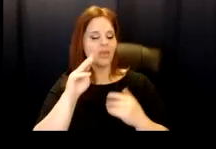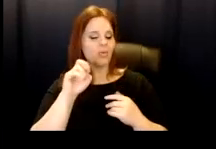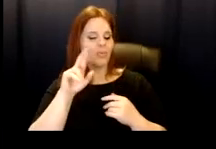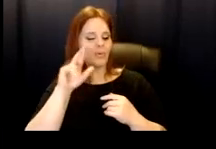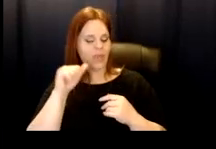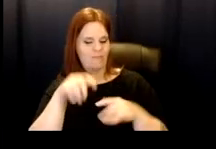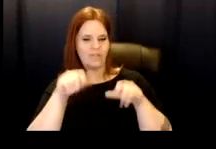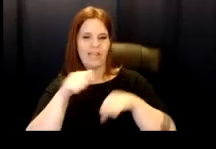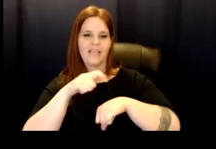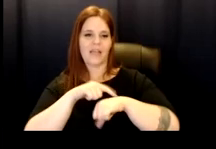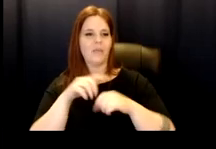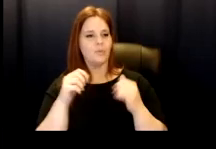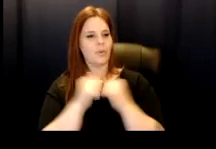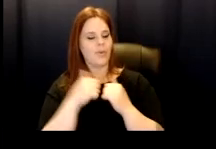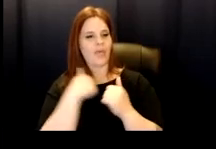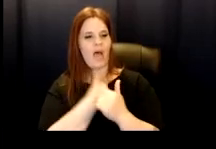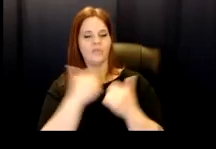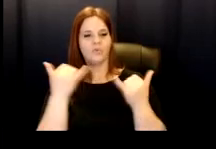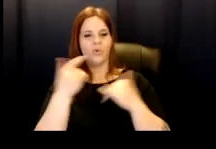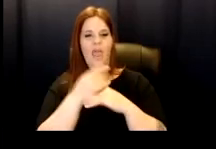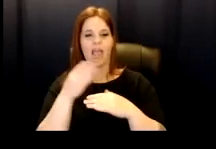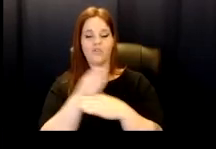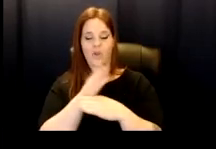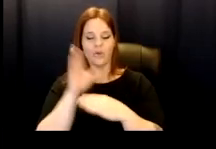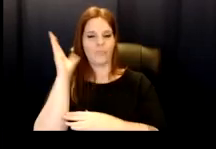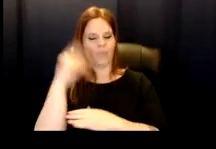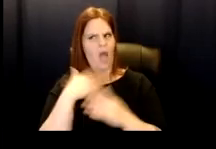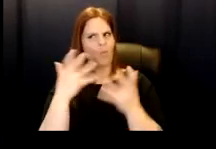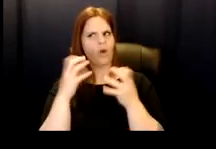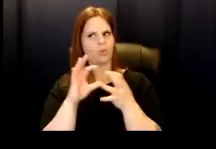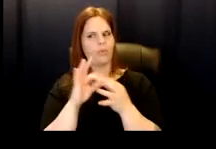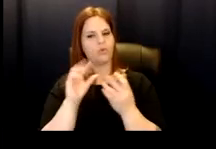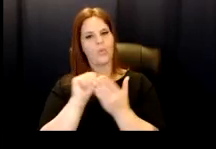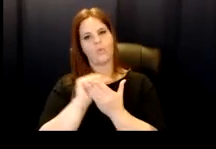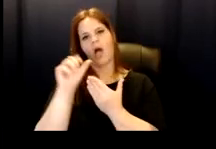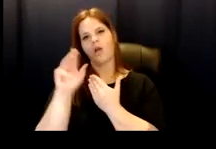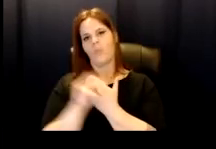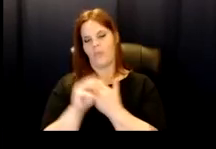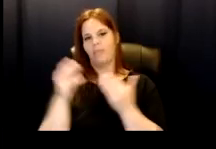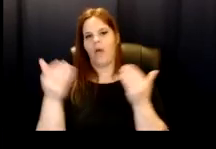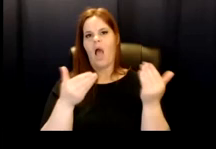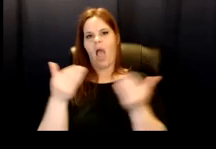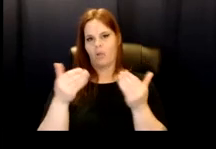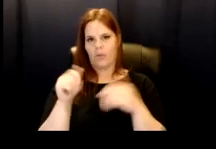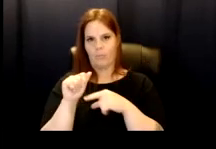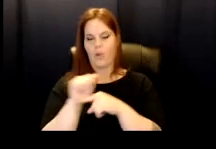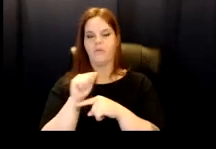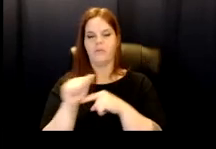wonderful presentation. I will just mention that those algorithmic hiring practices on